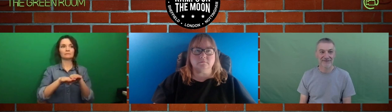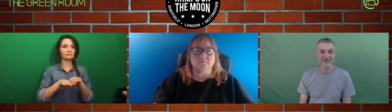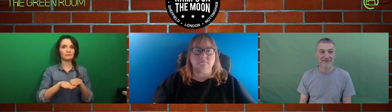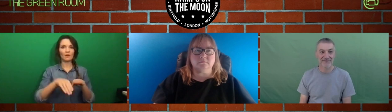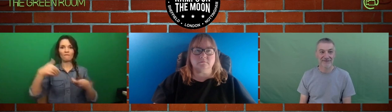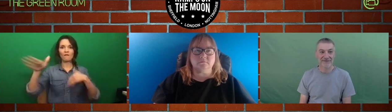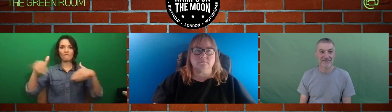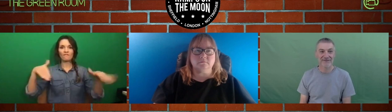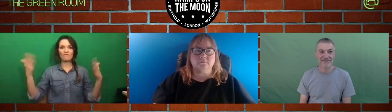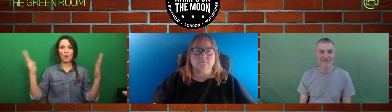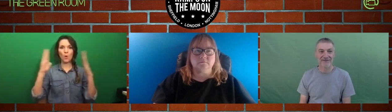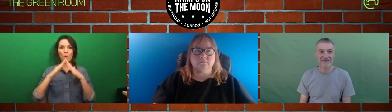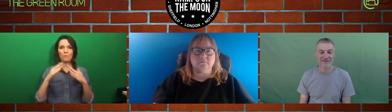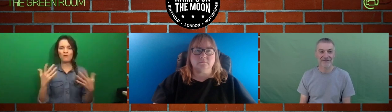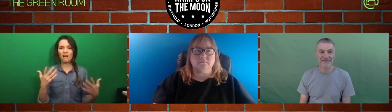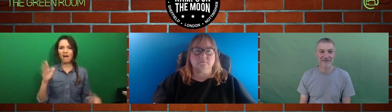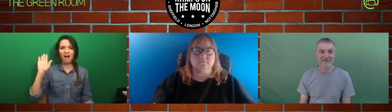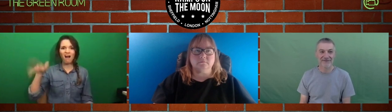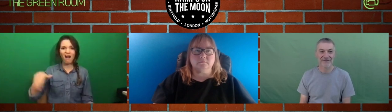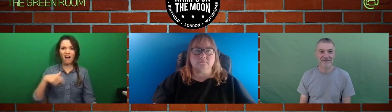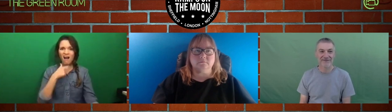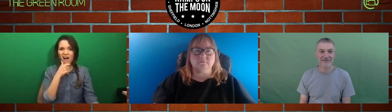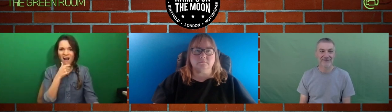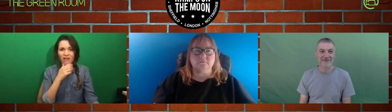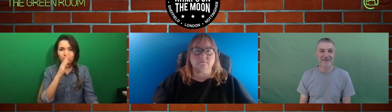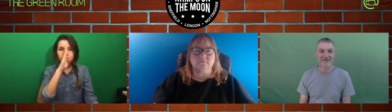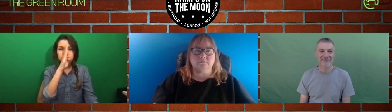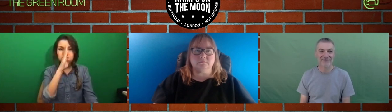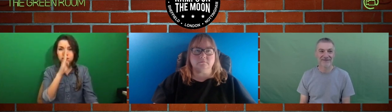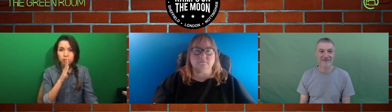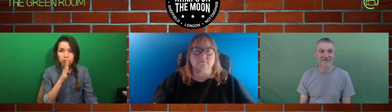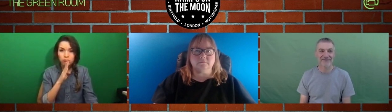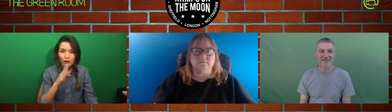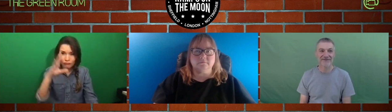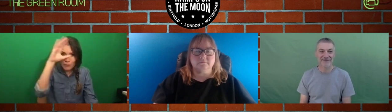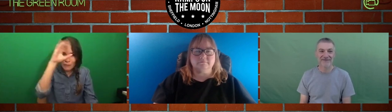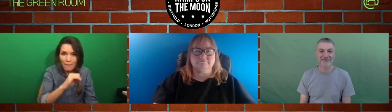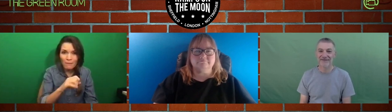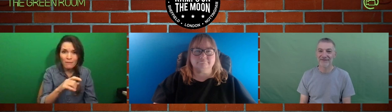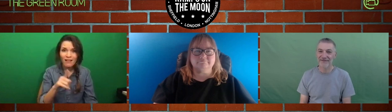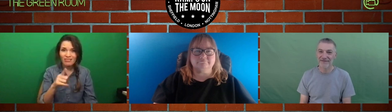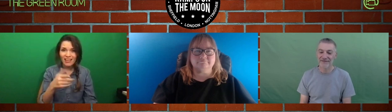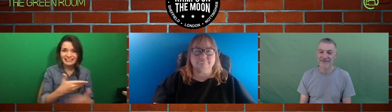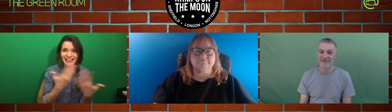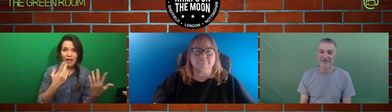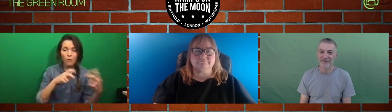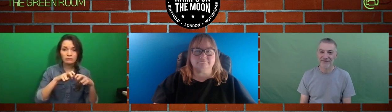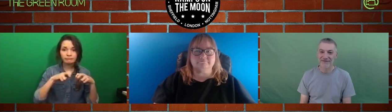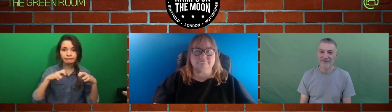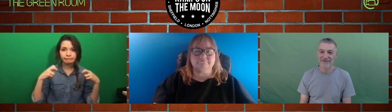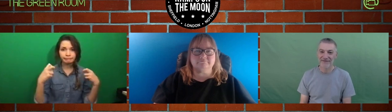that was one of the saddest days ever. Don't know if you remember Rebekah, us all sitting around sobbing because we wanted